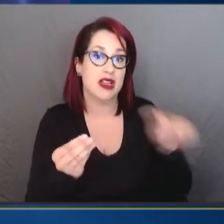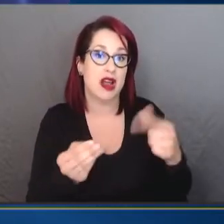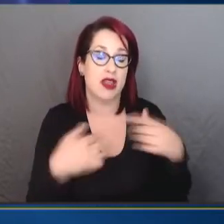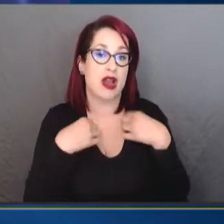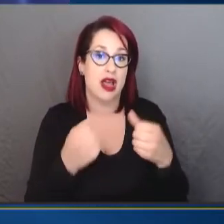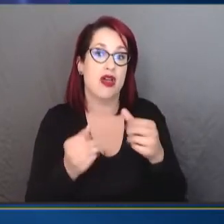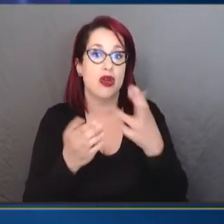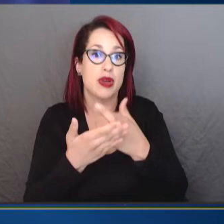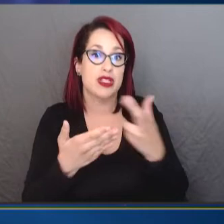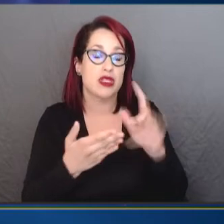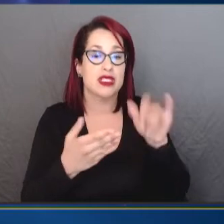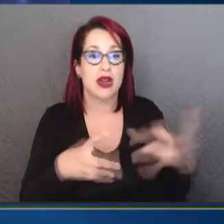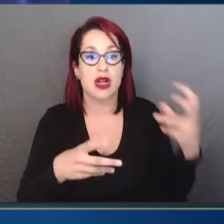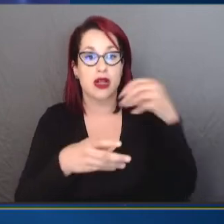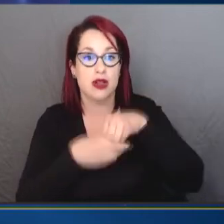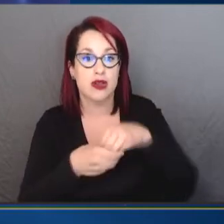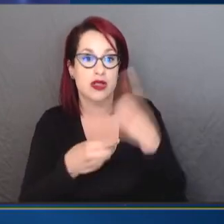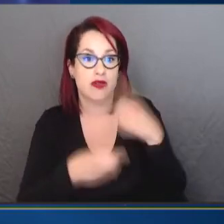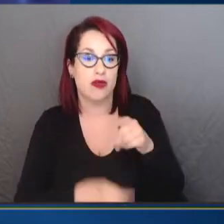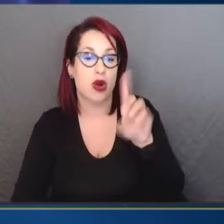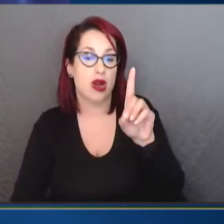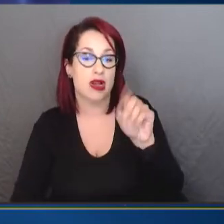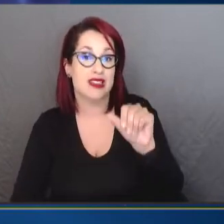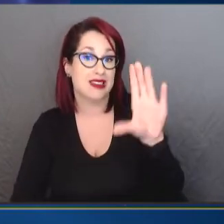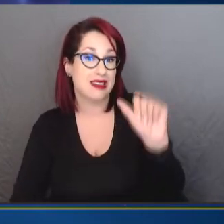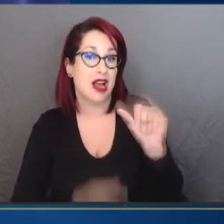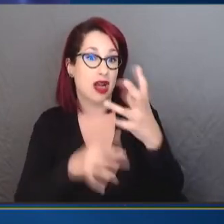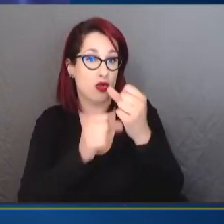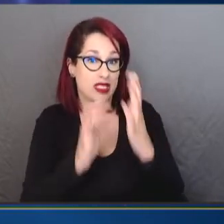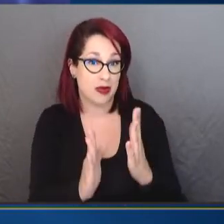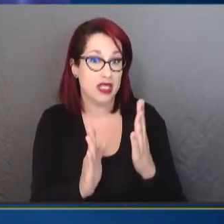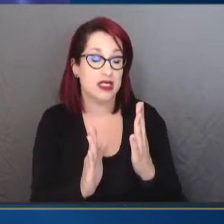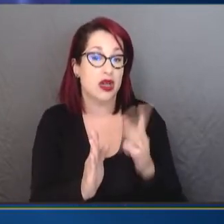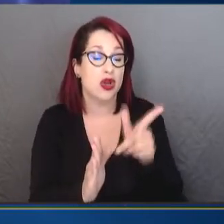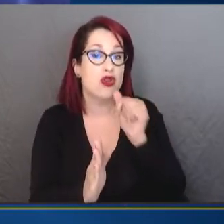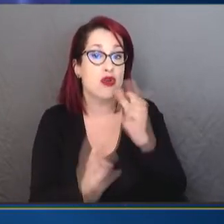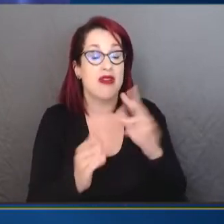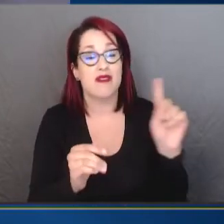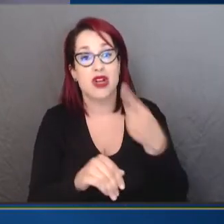DACA recipients who may be for the first time, eligible for Medicaid and ACA plans.